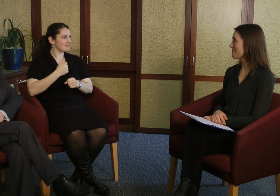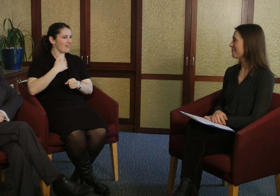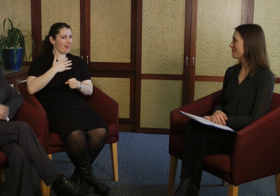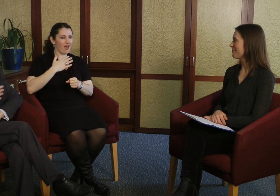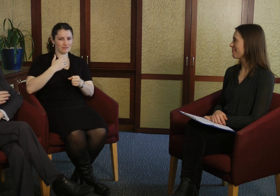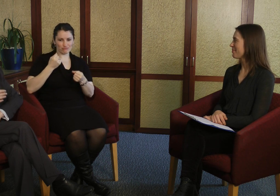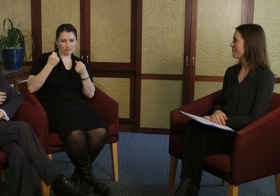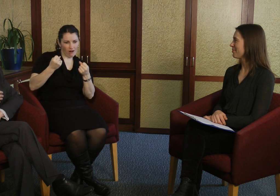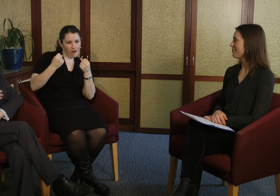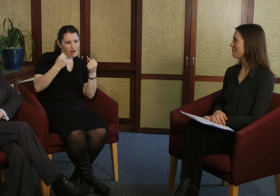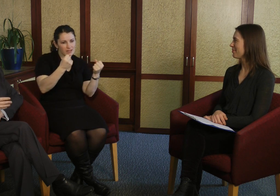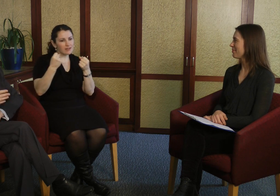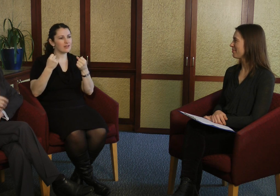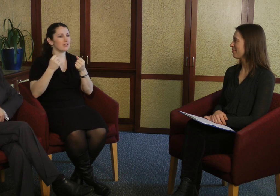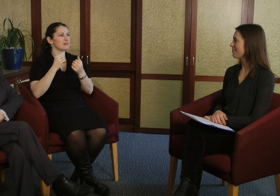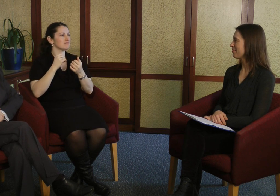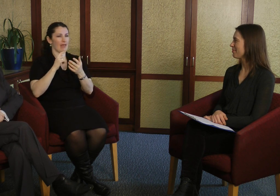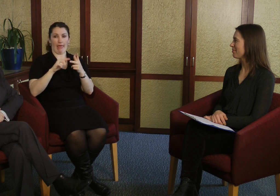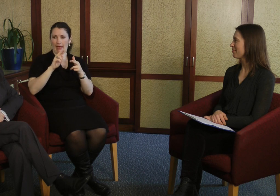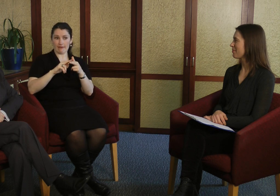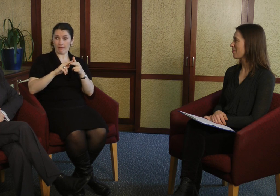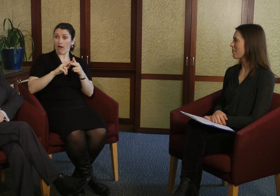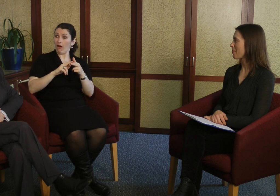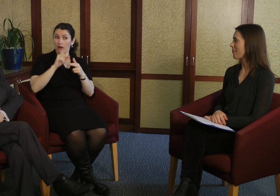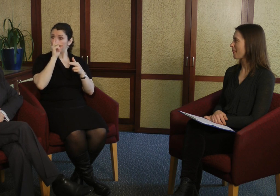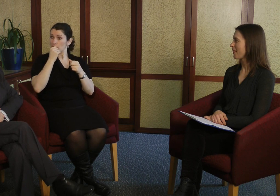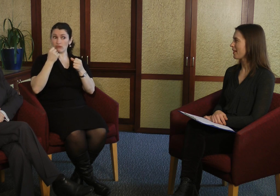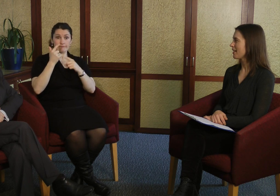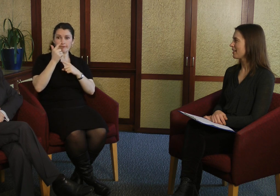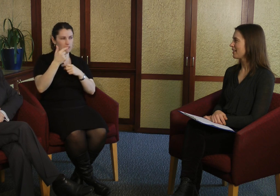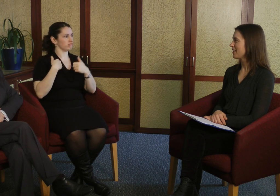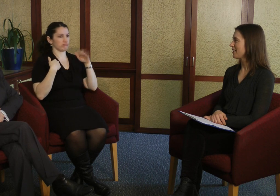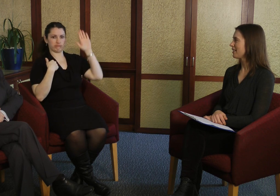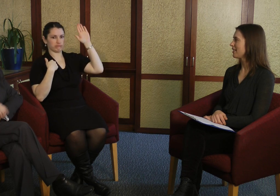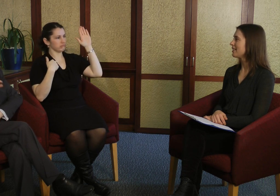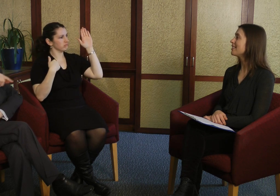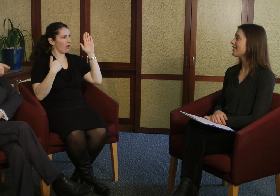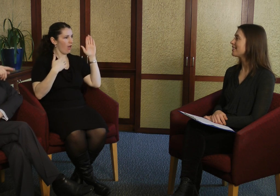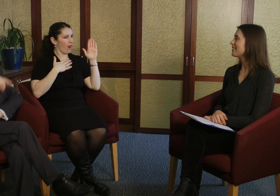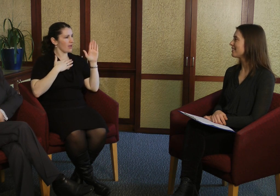there is an opportunity to drive somewhere, long distances, I really enjoy that. And touring